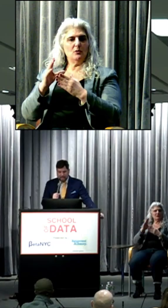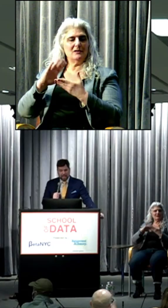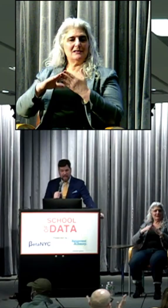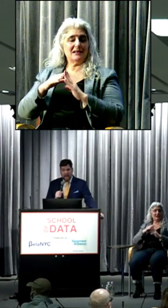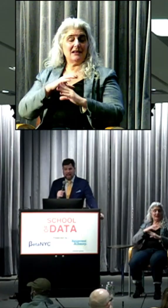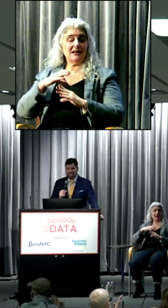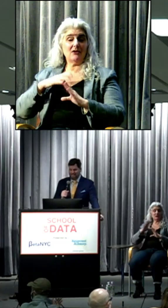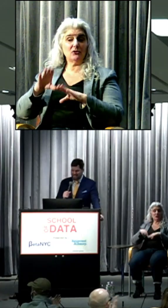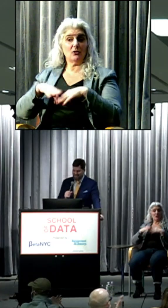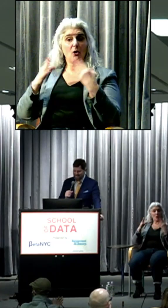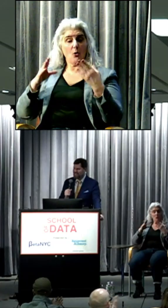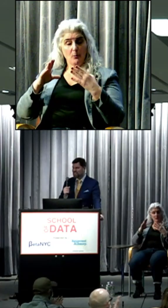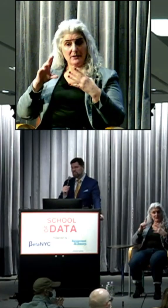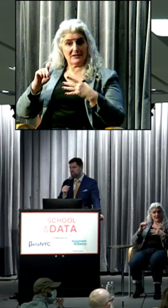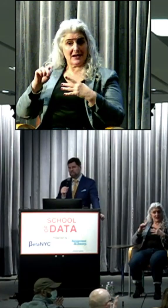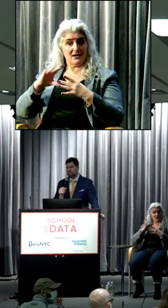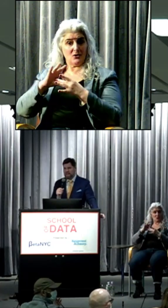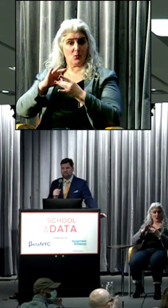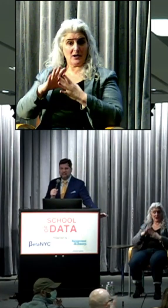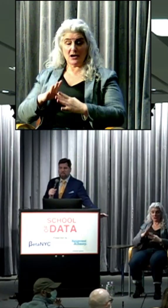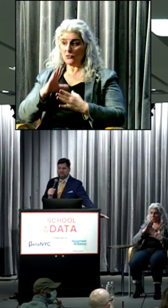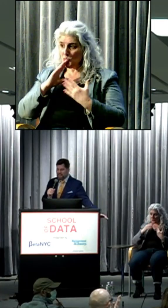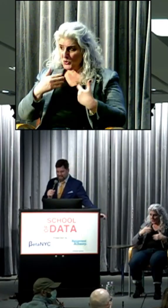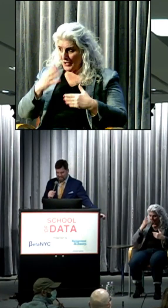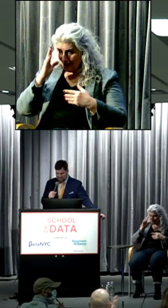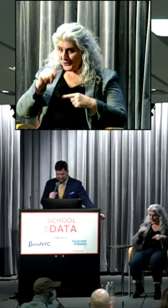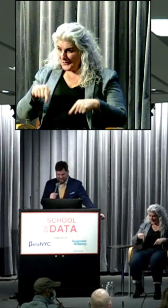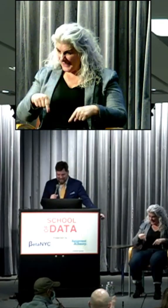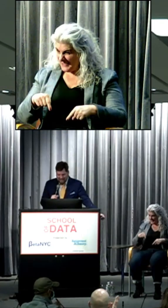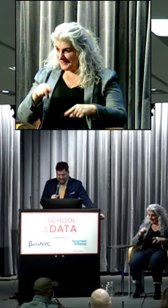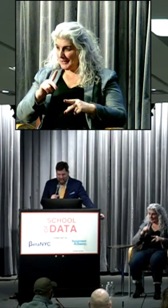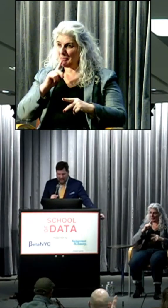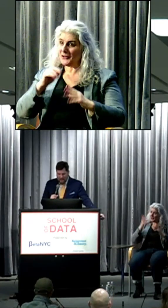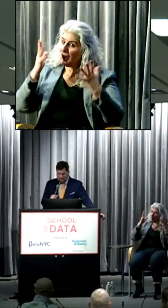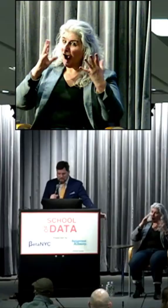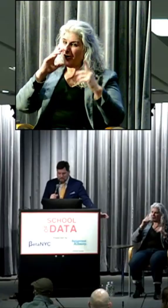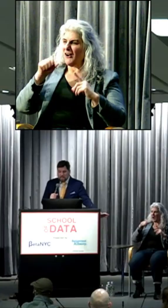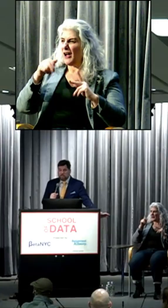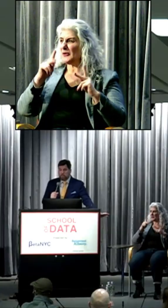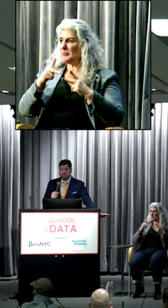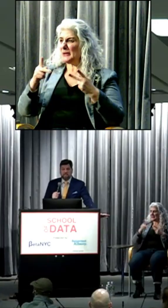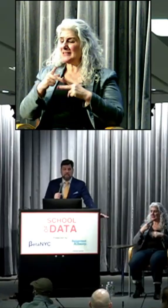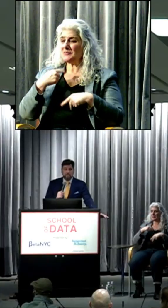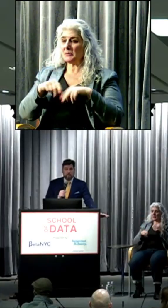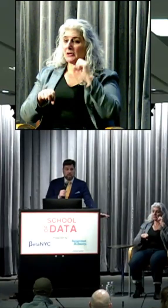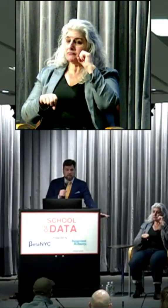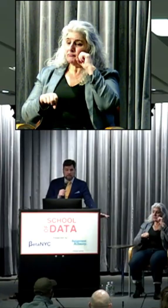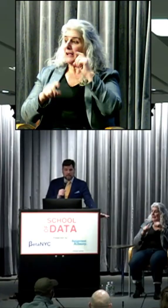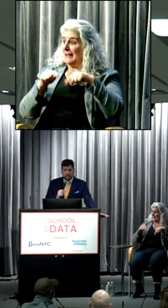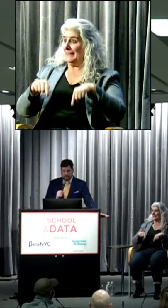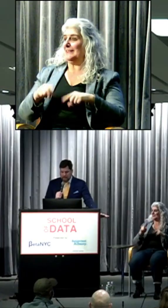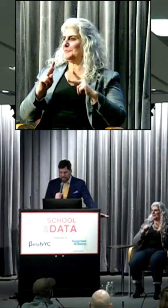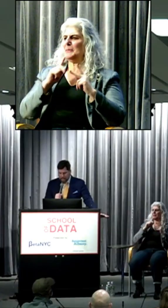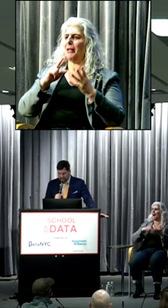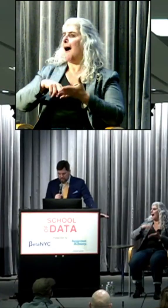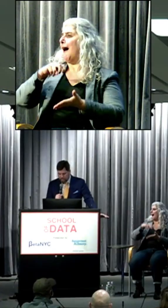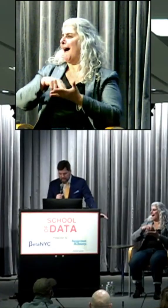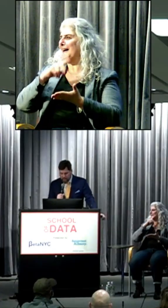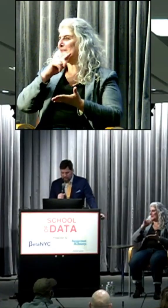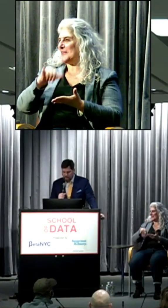This exhibition is a permanent exhibit that's about 6,000 square feet, so it's pretty big.